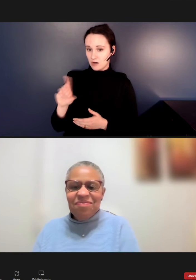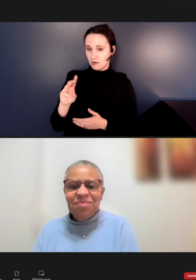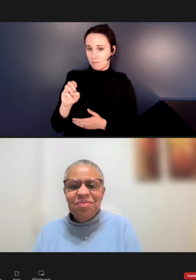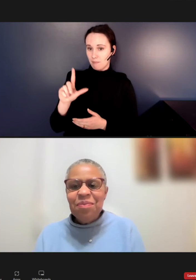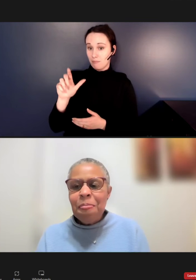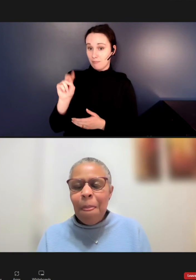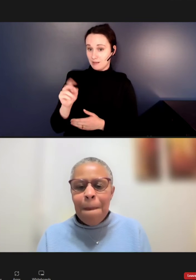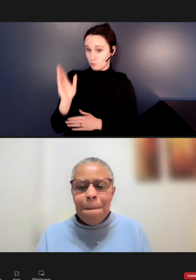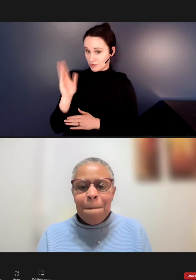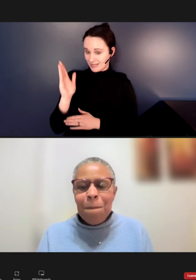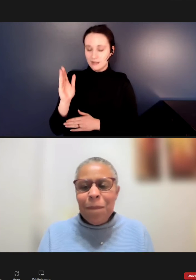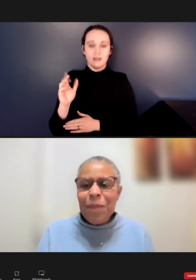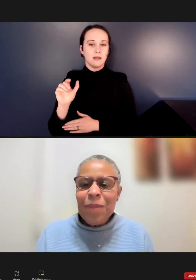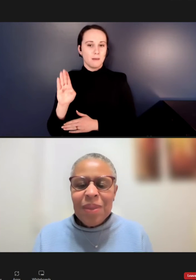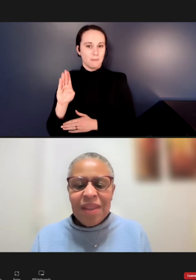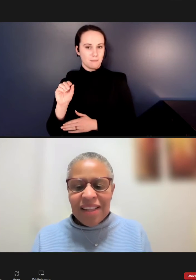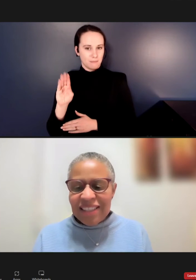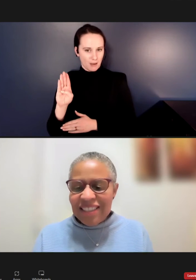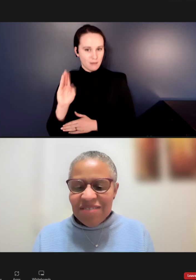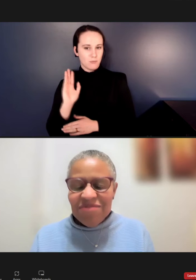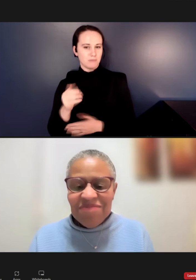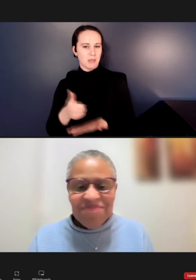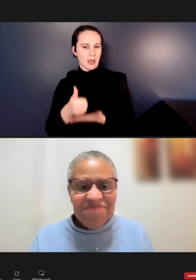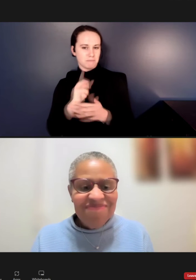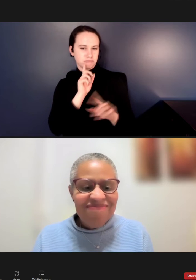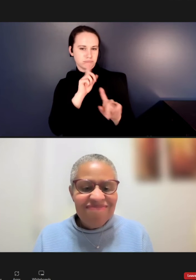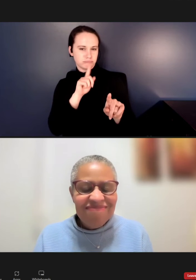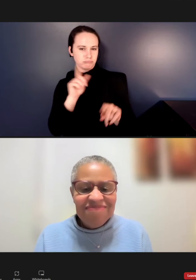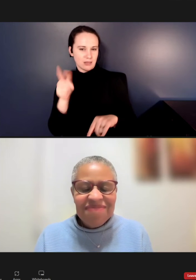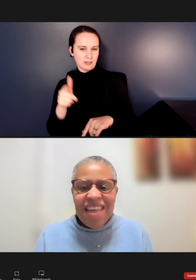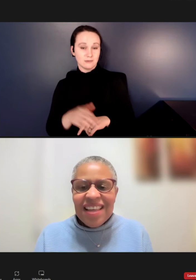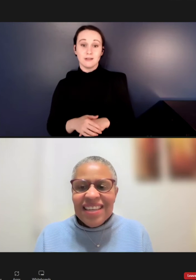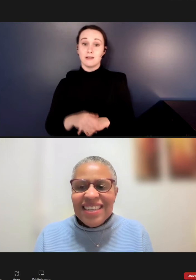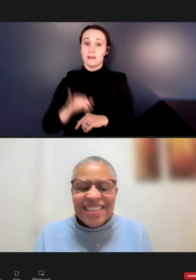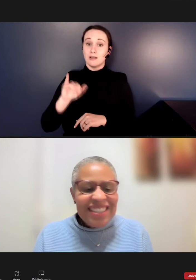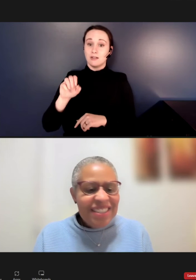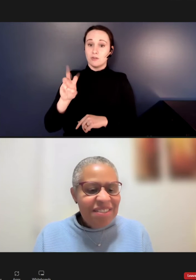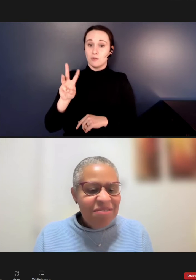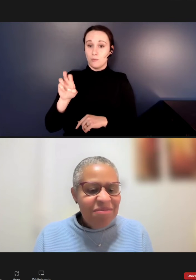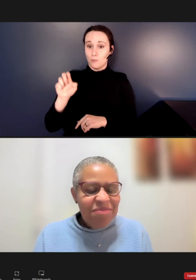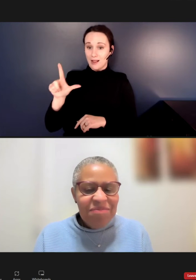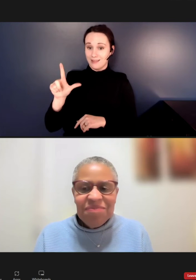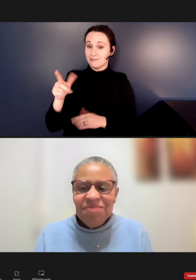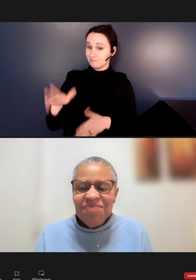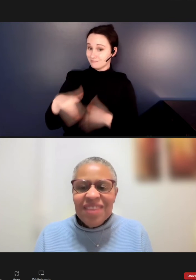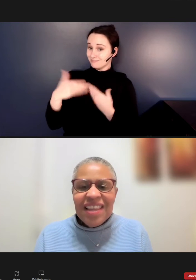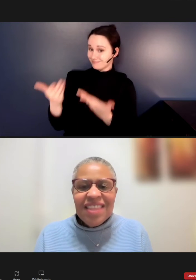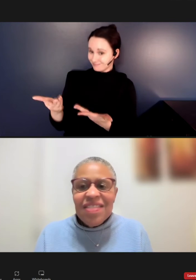help answer questions. Jewel, your slides are up. You have the floor.